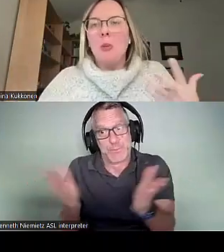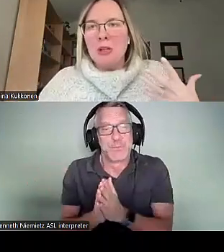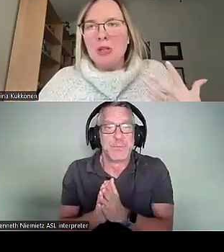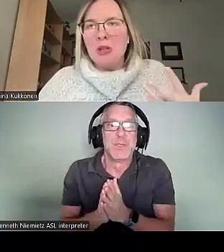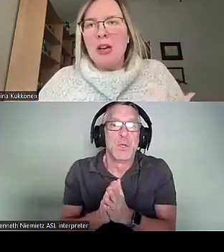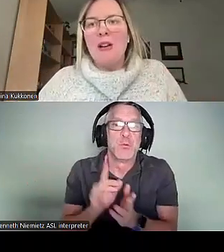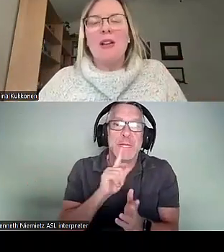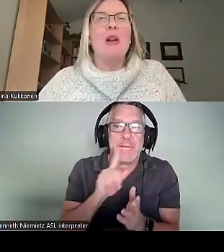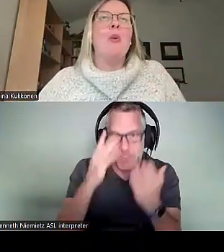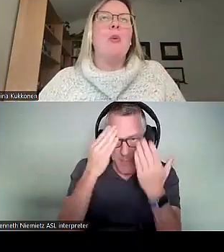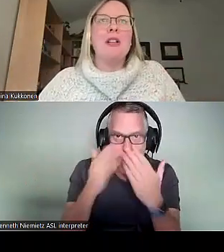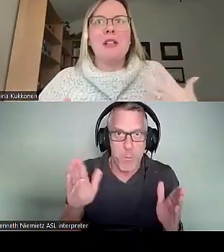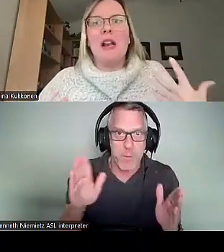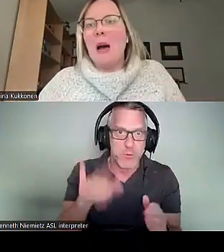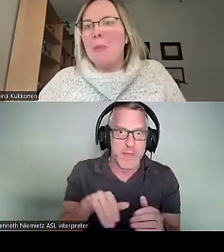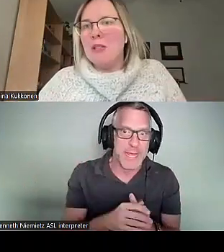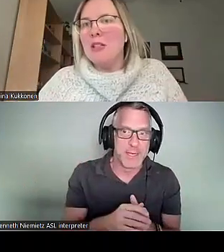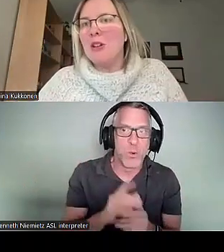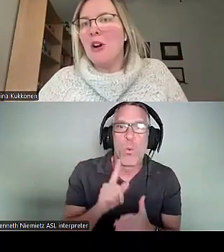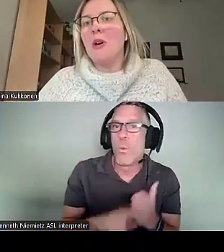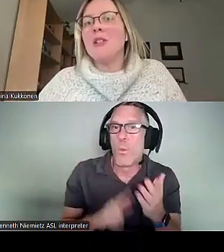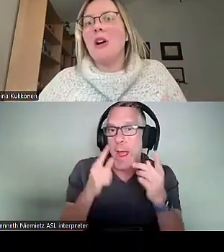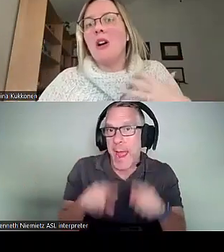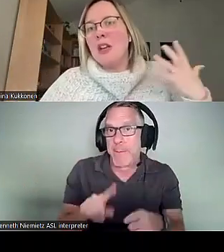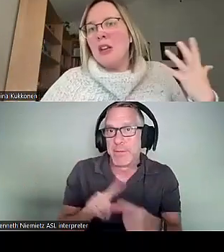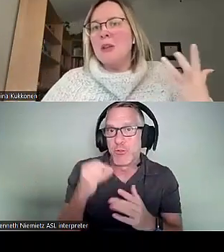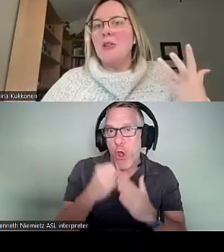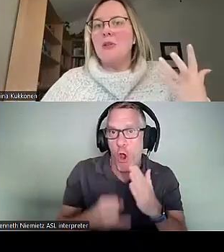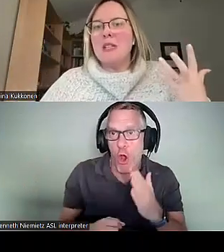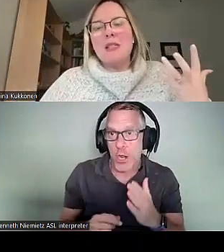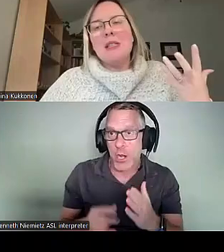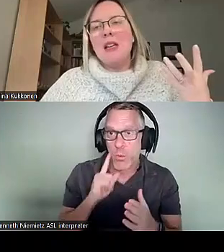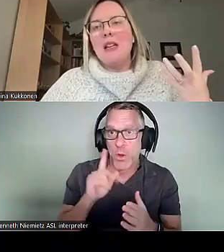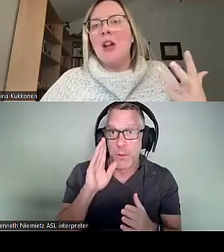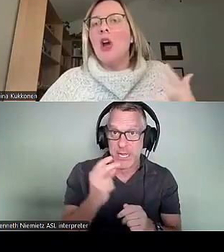open to that. What's going to happen to these artworks? Are they going to be used as intended